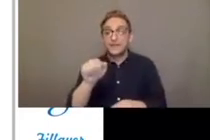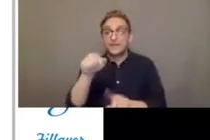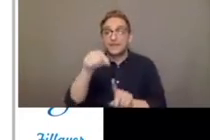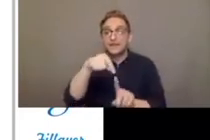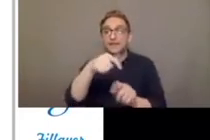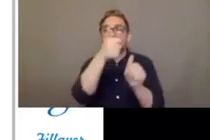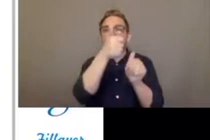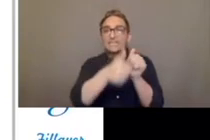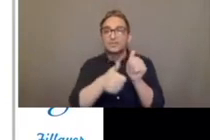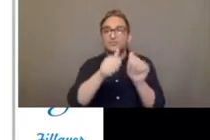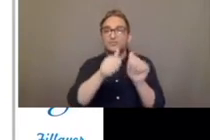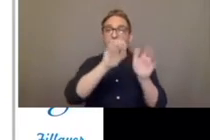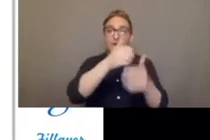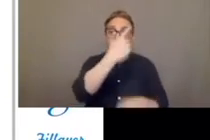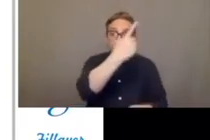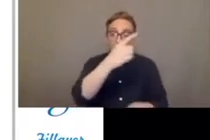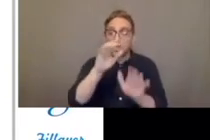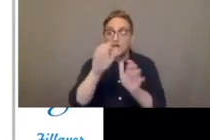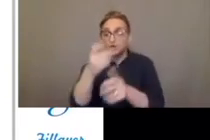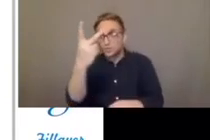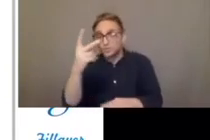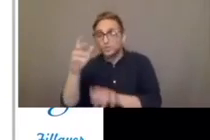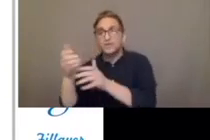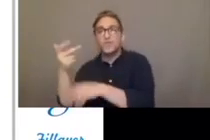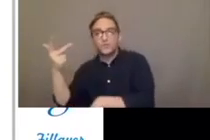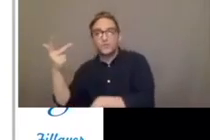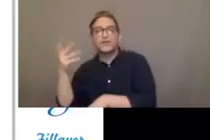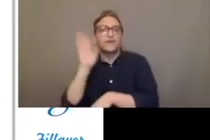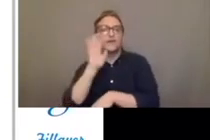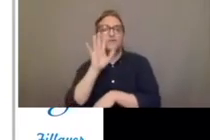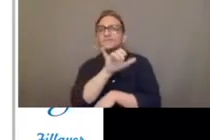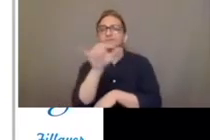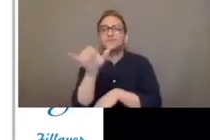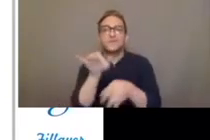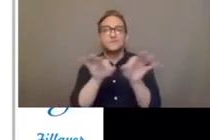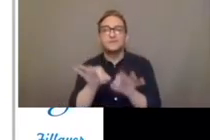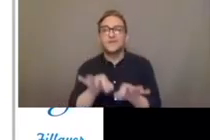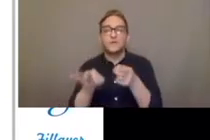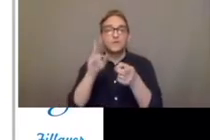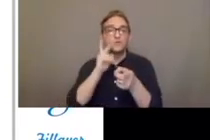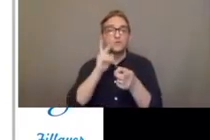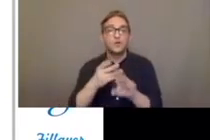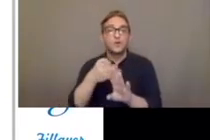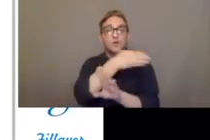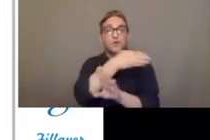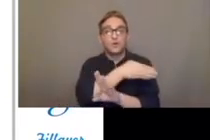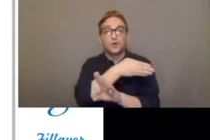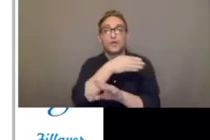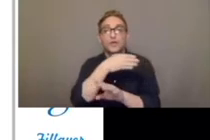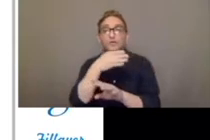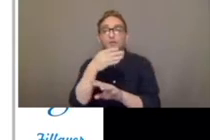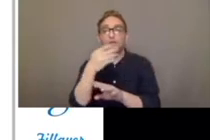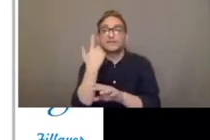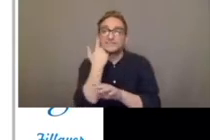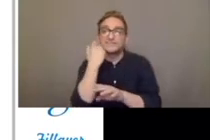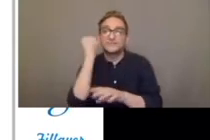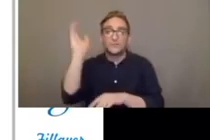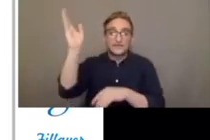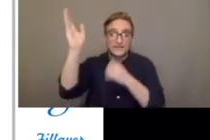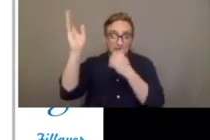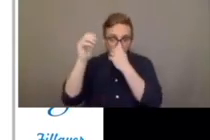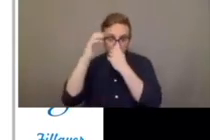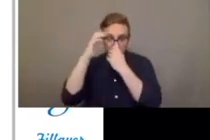given you some of the same examples you saw earlier in Miss Price's presentation, added